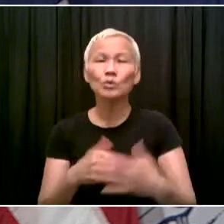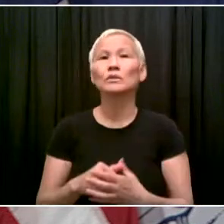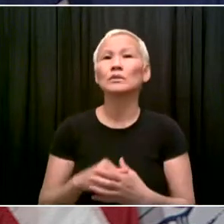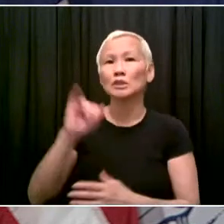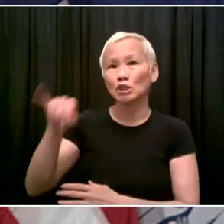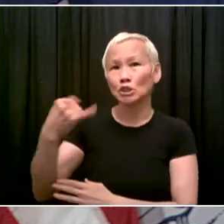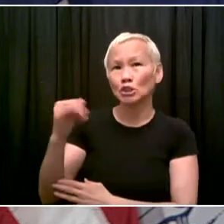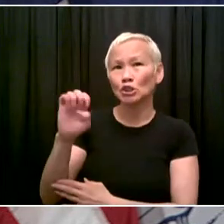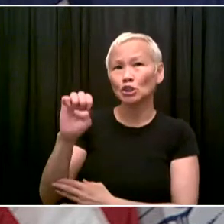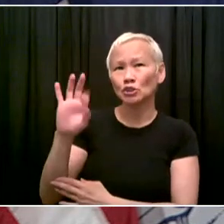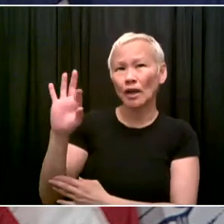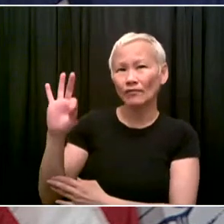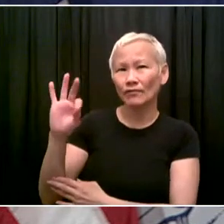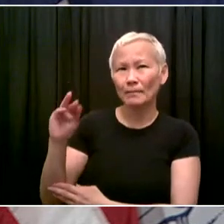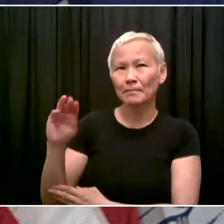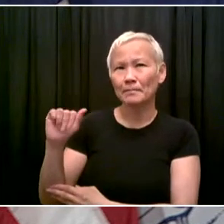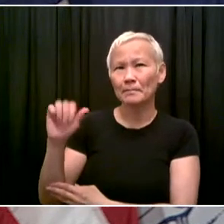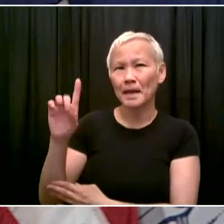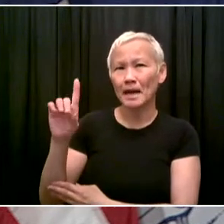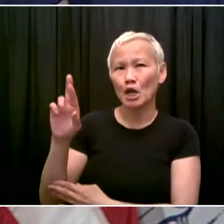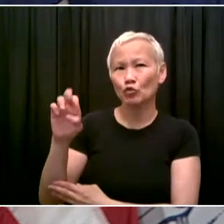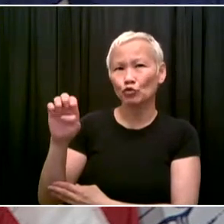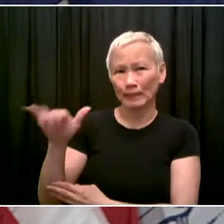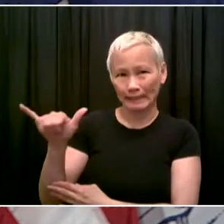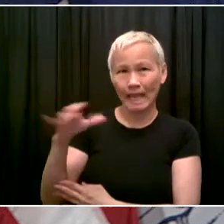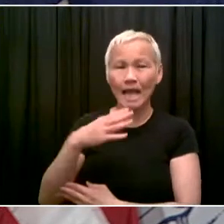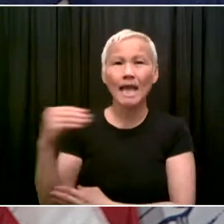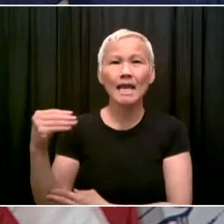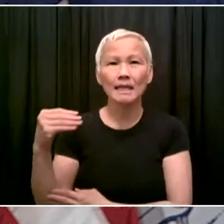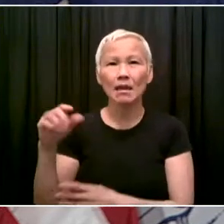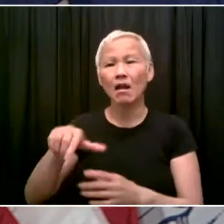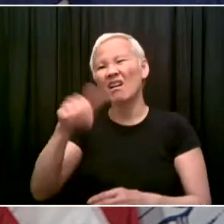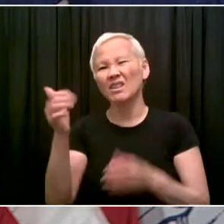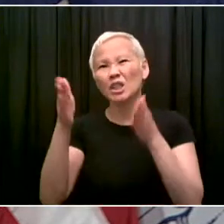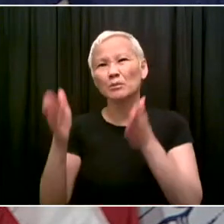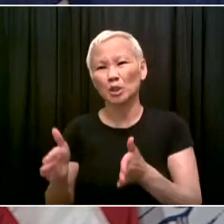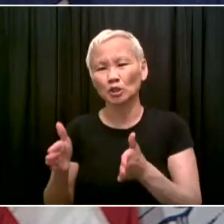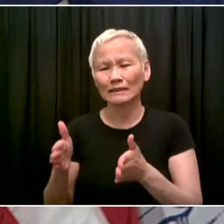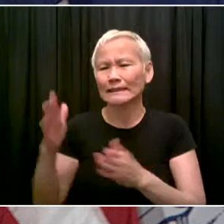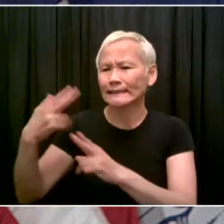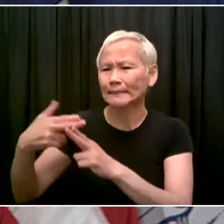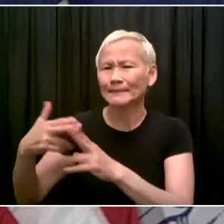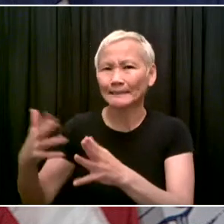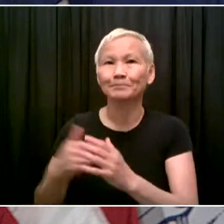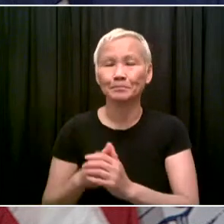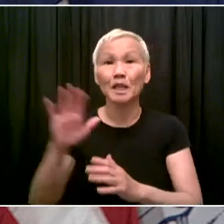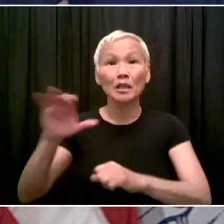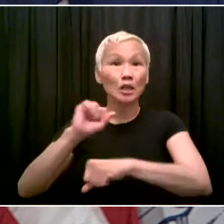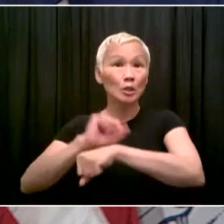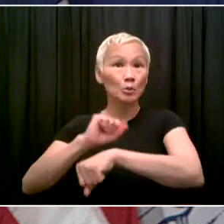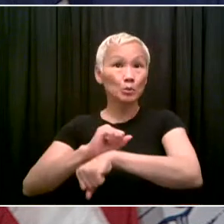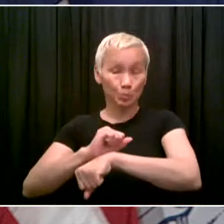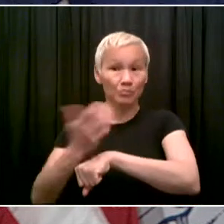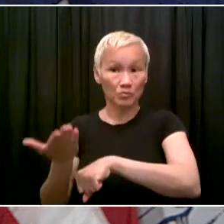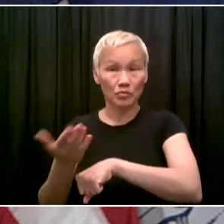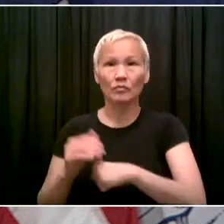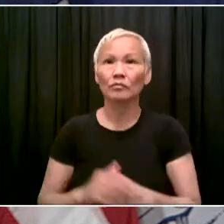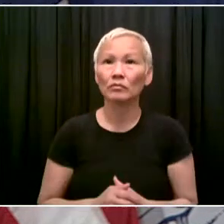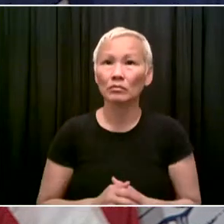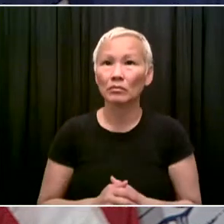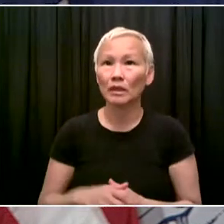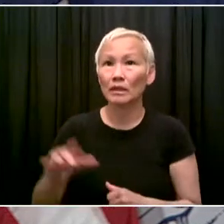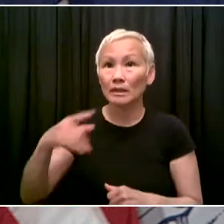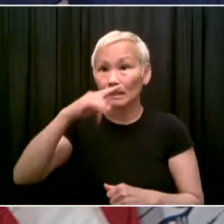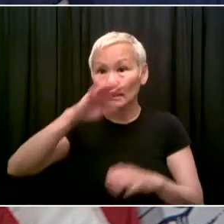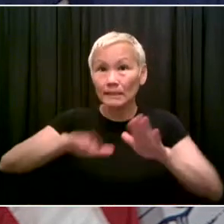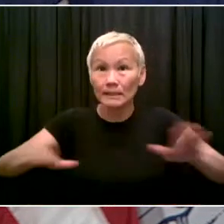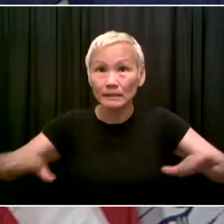START BY SAYING